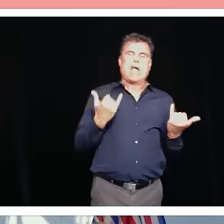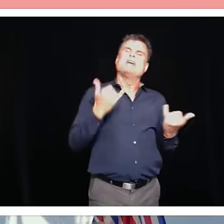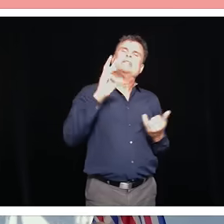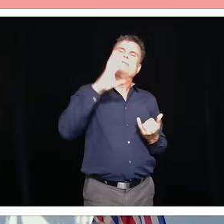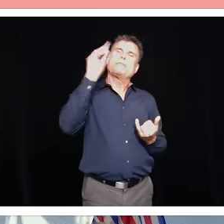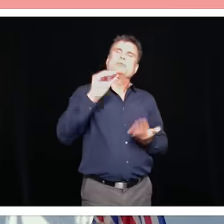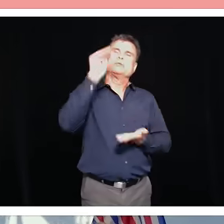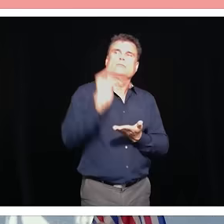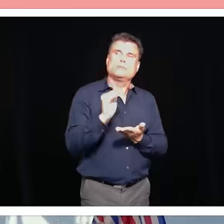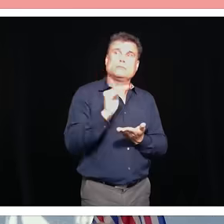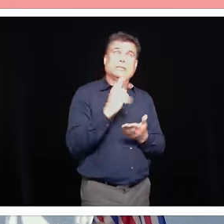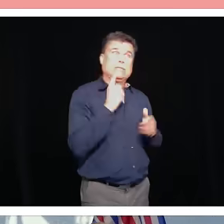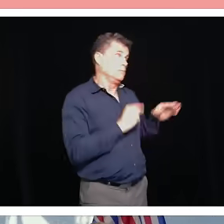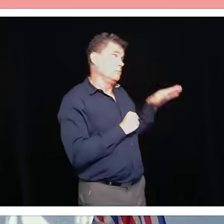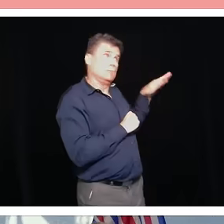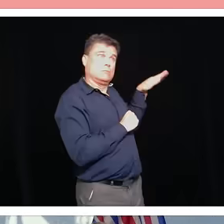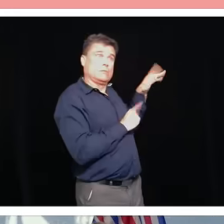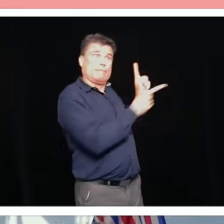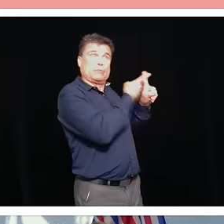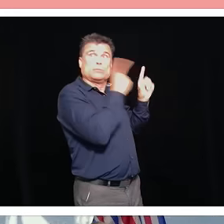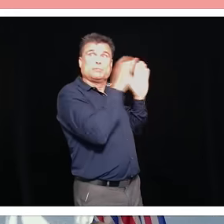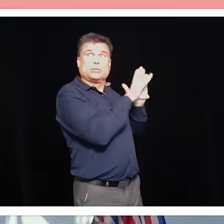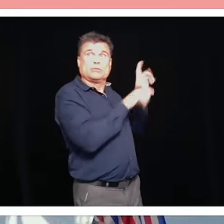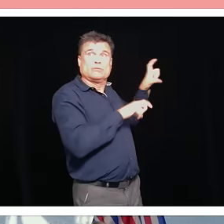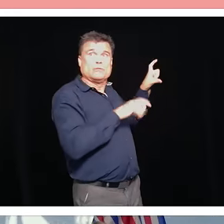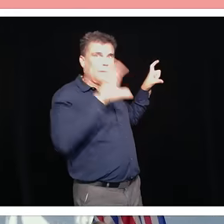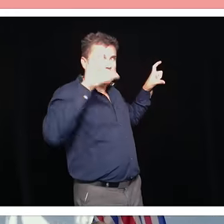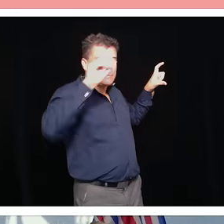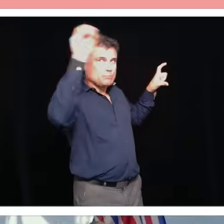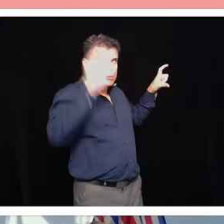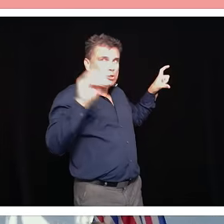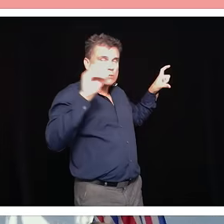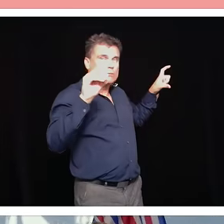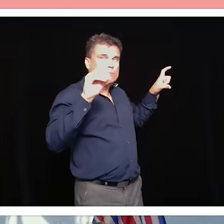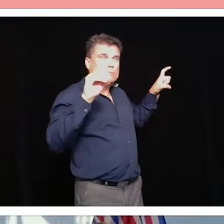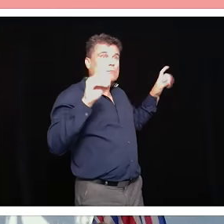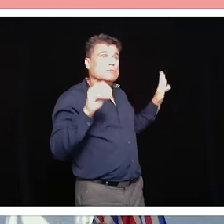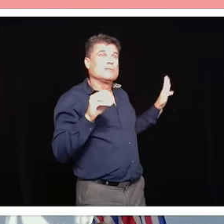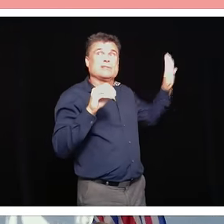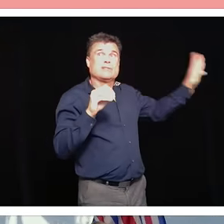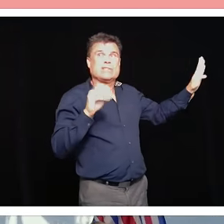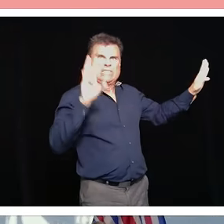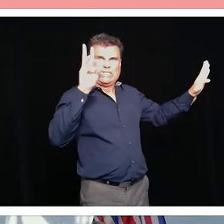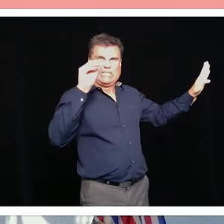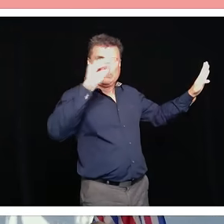surprise is we've been reporting on the colonial cluster associated with a variety of these things.